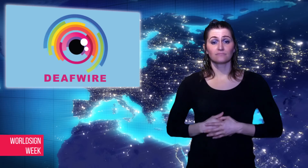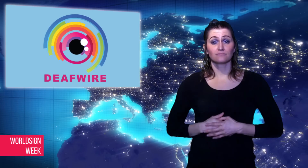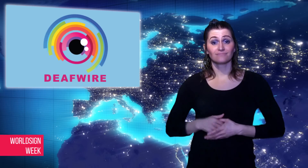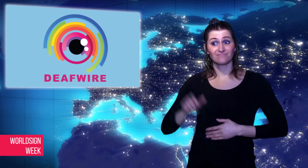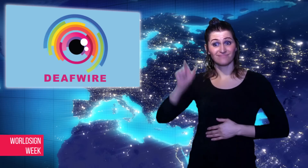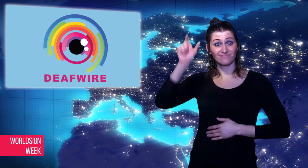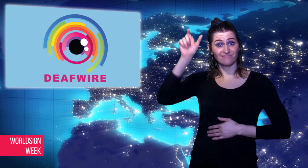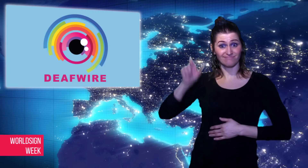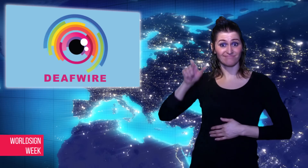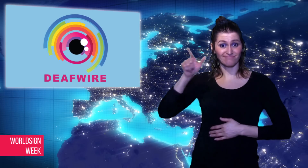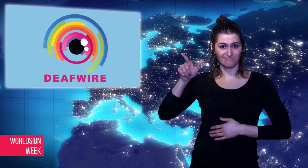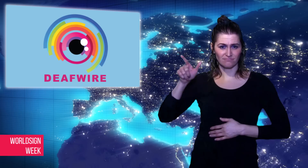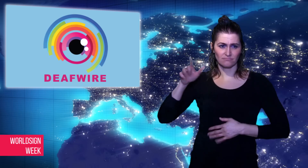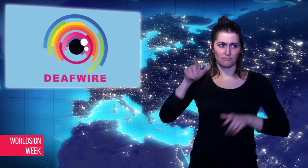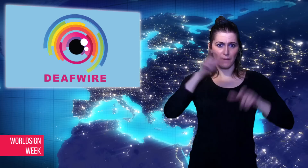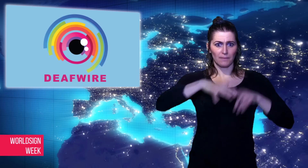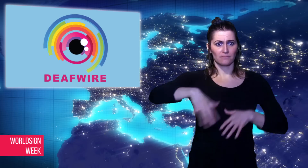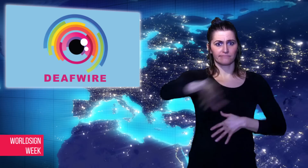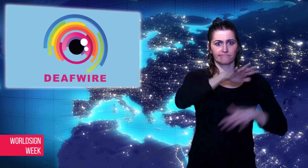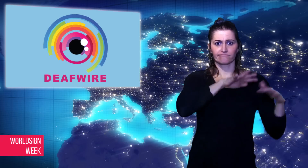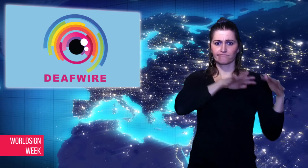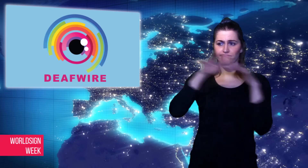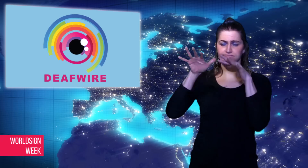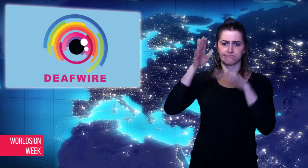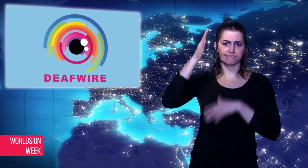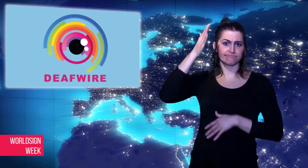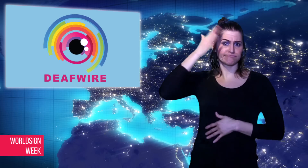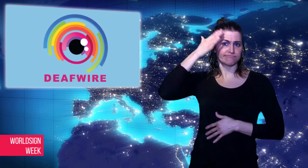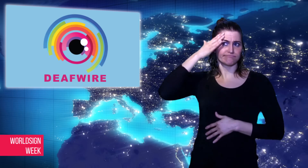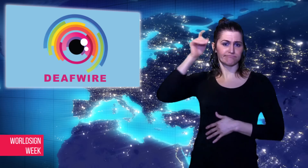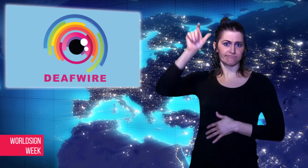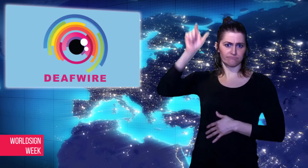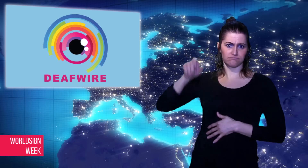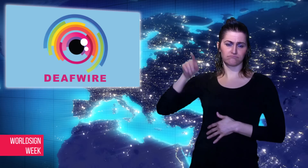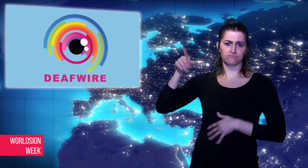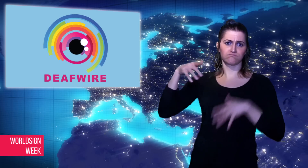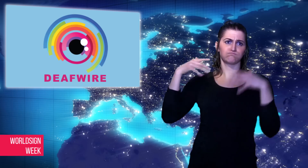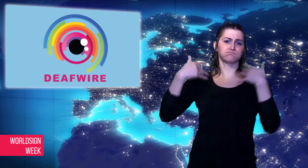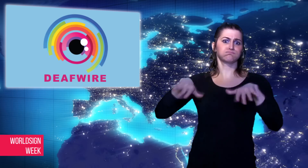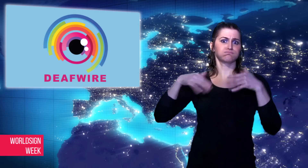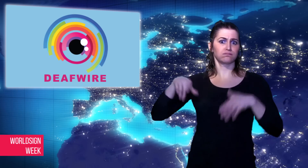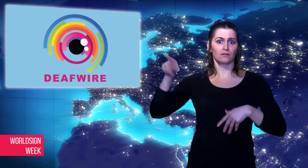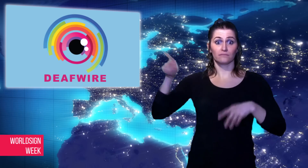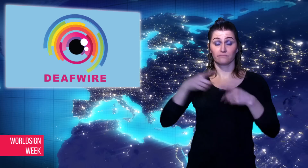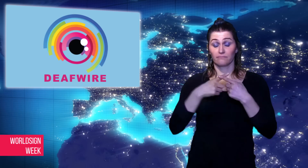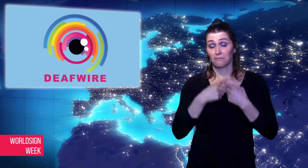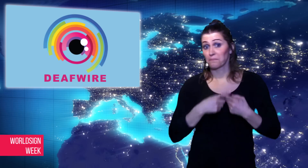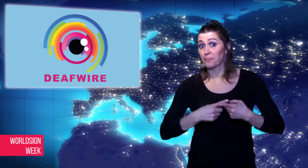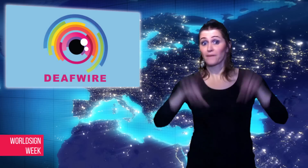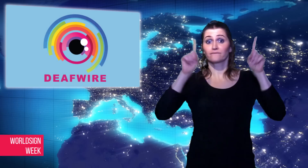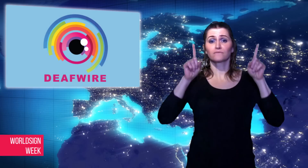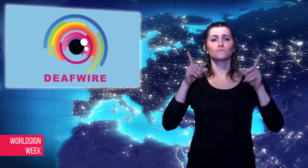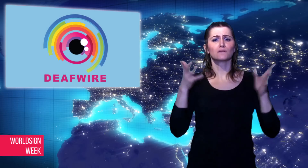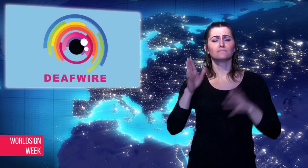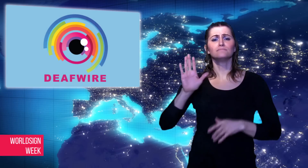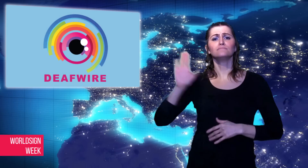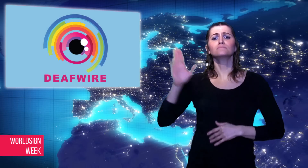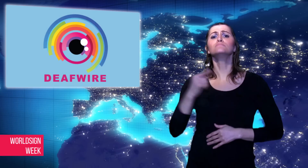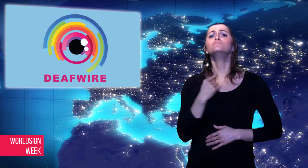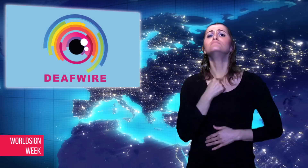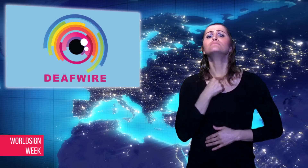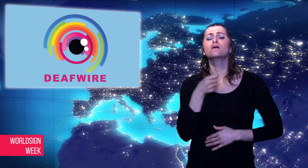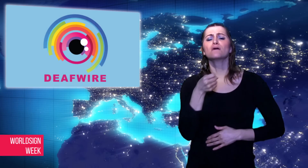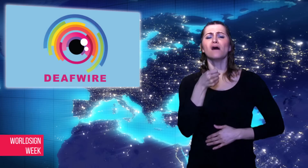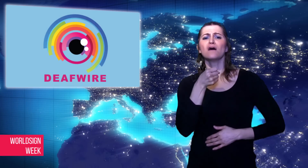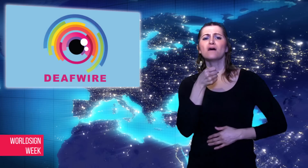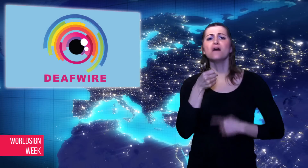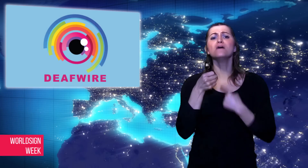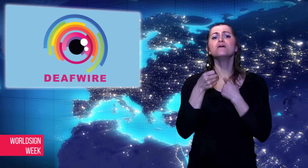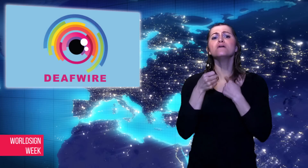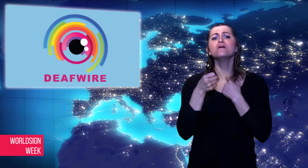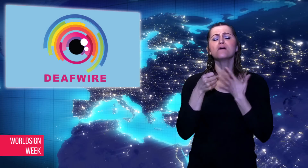style, persona and fashion. His fans